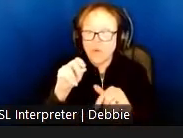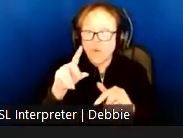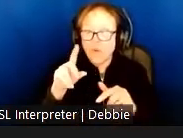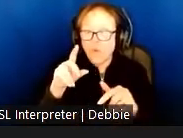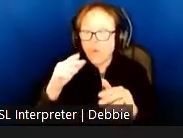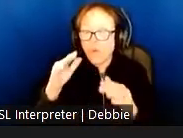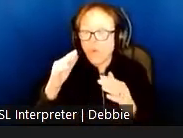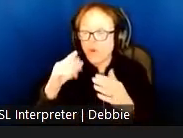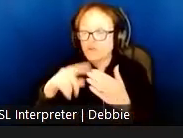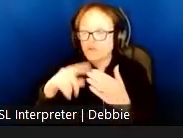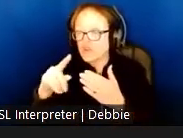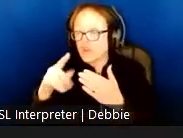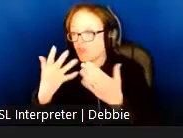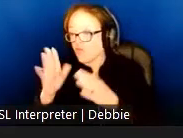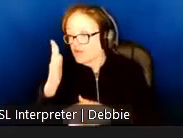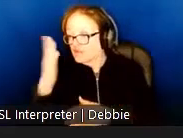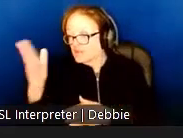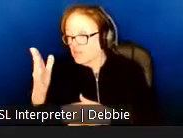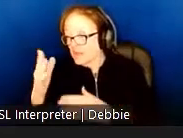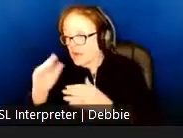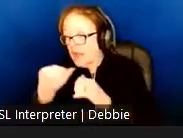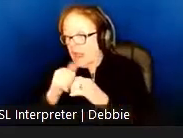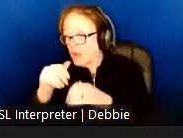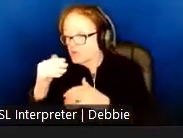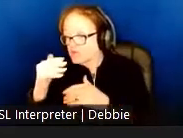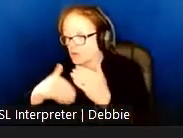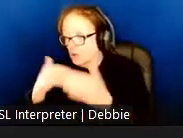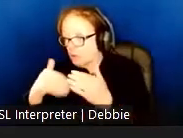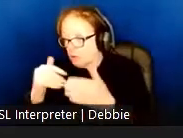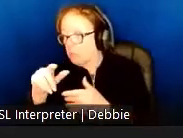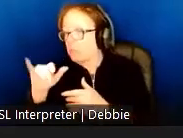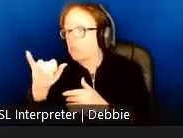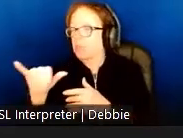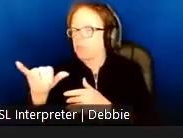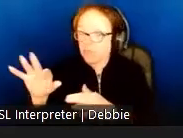application. To access the Fellowship application, click